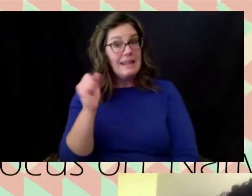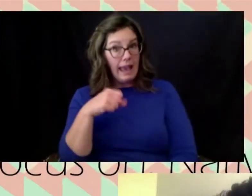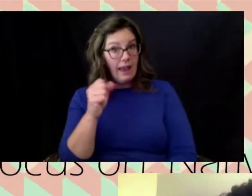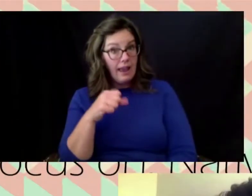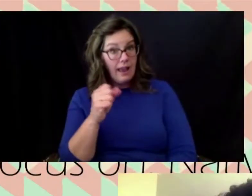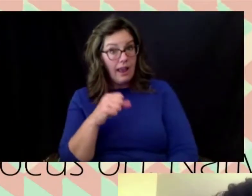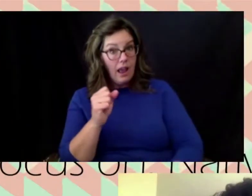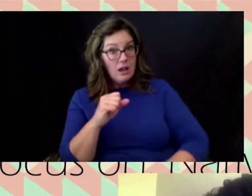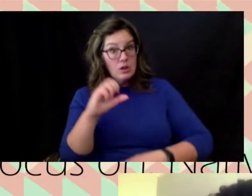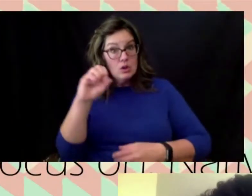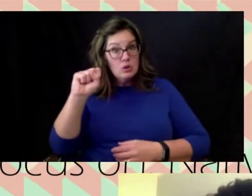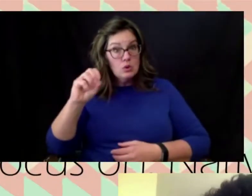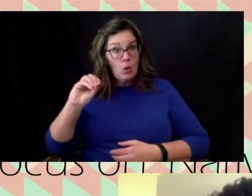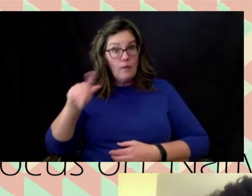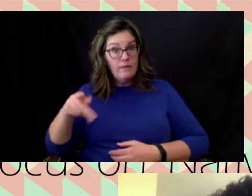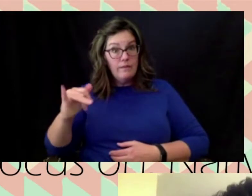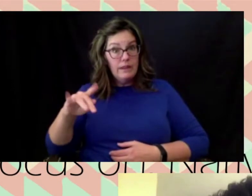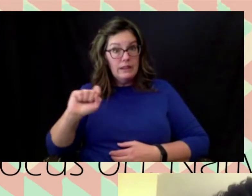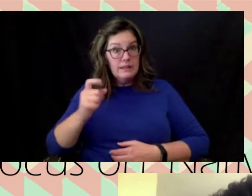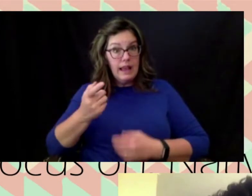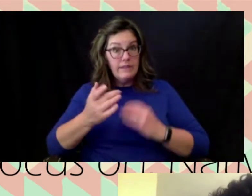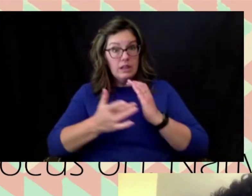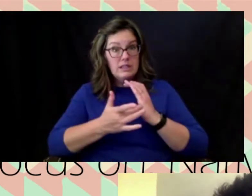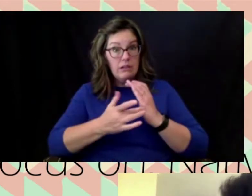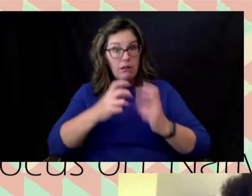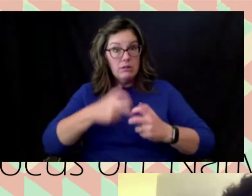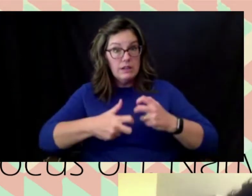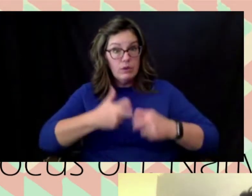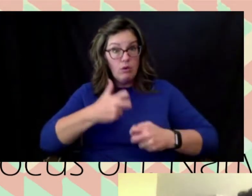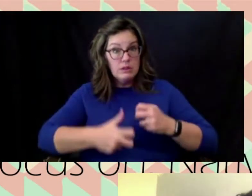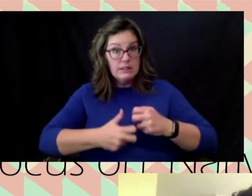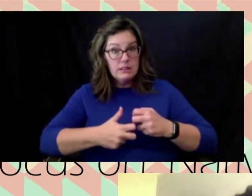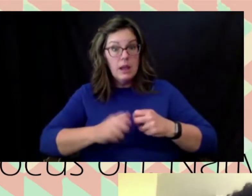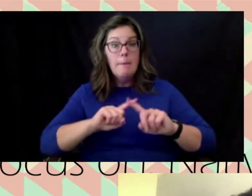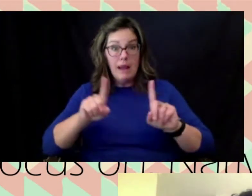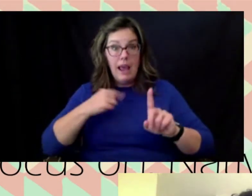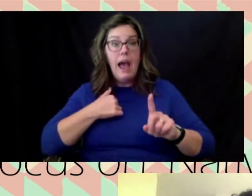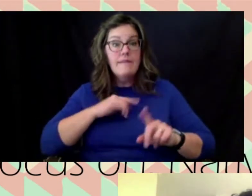is having a little bit of technical difficulties but um i do have some questions here that we can